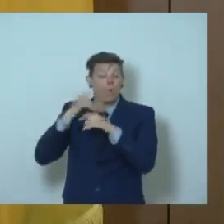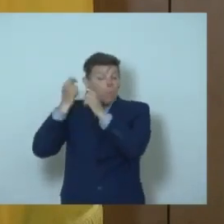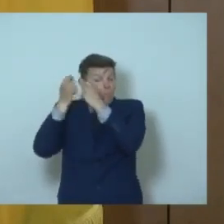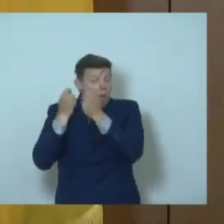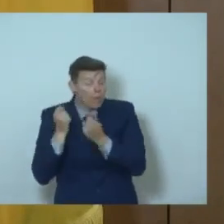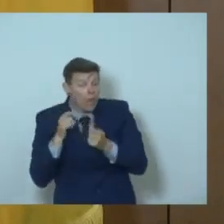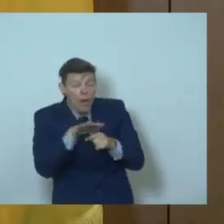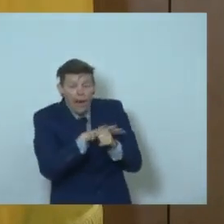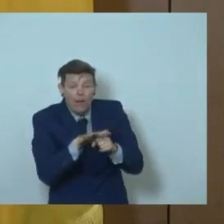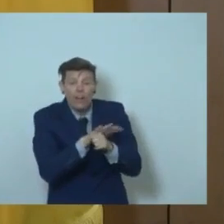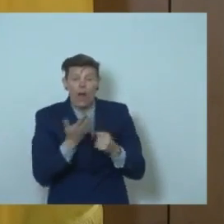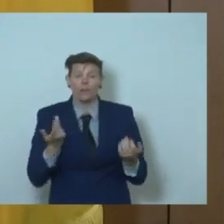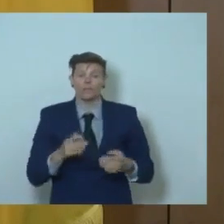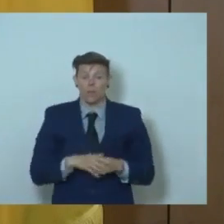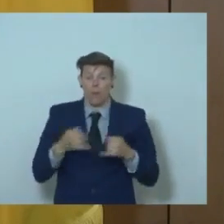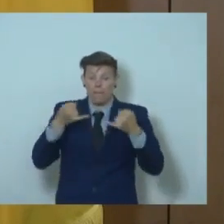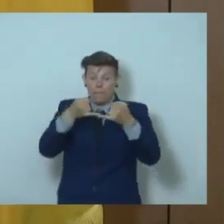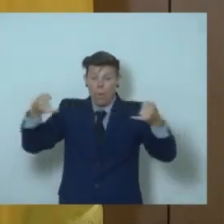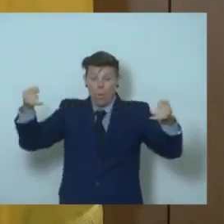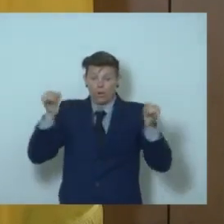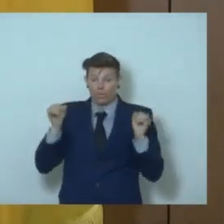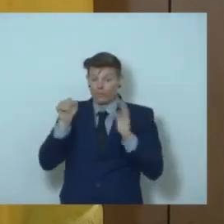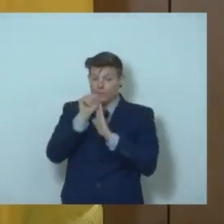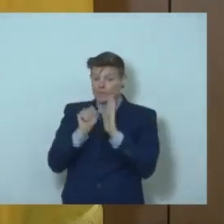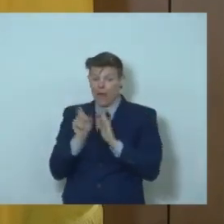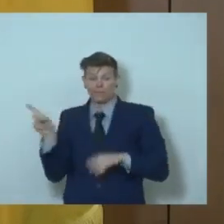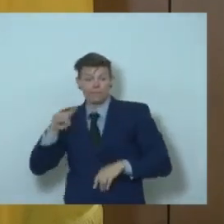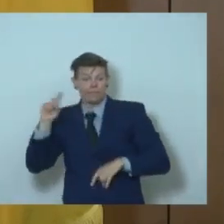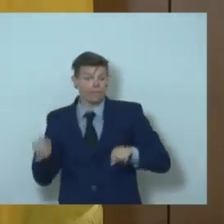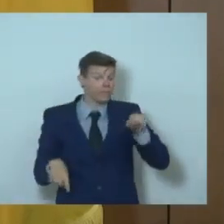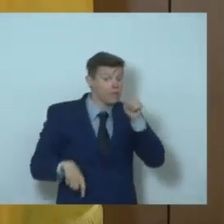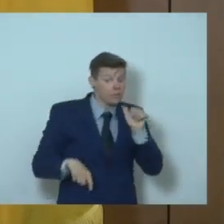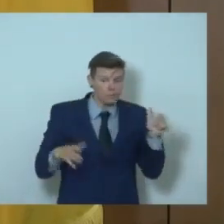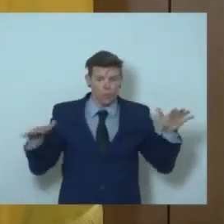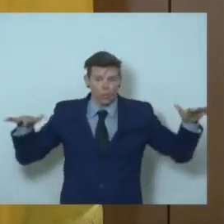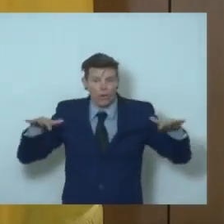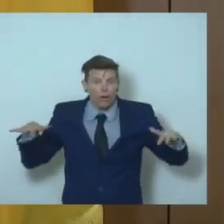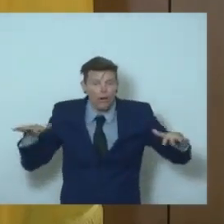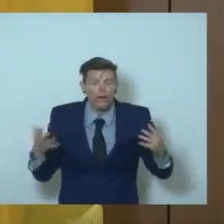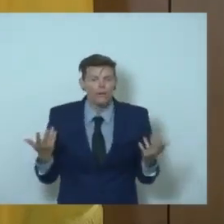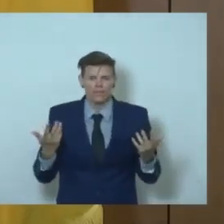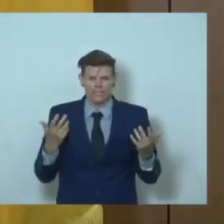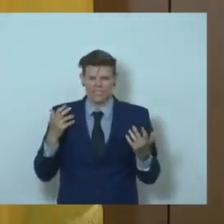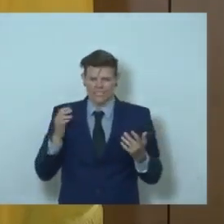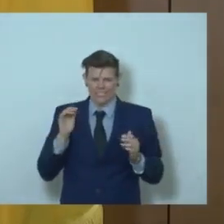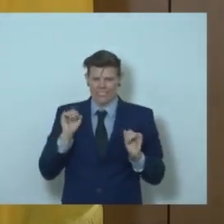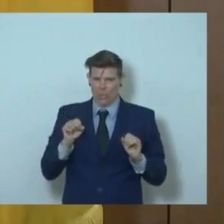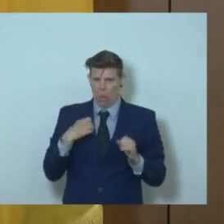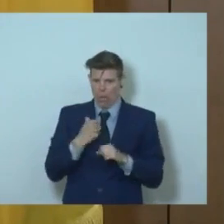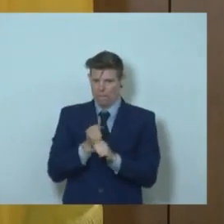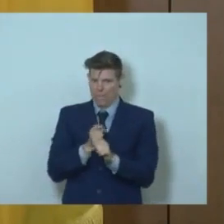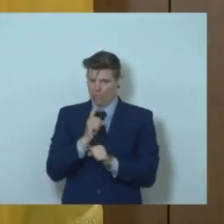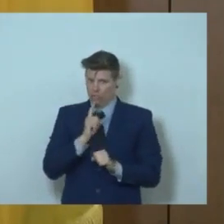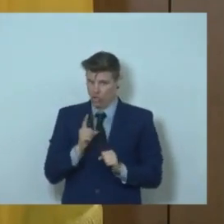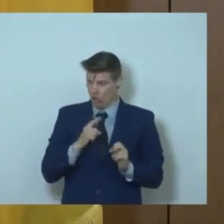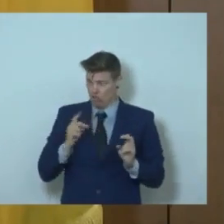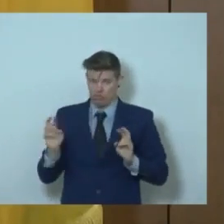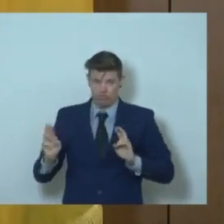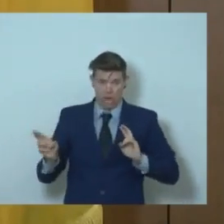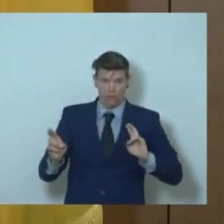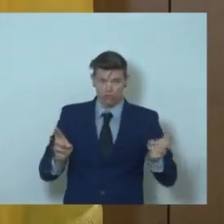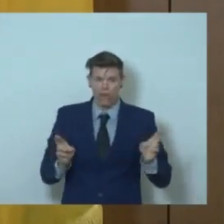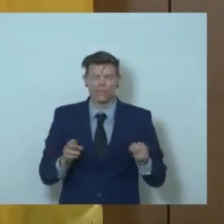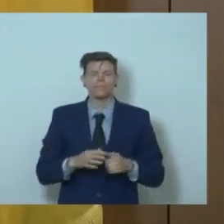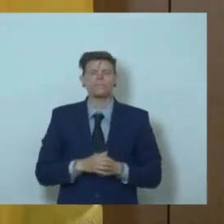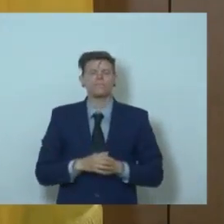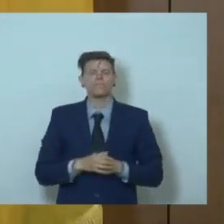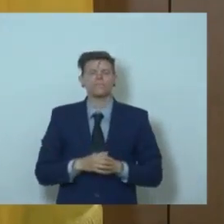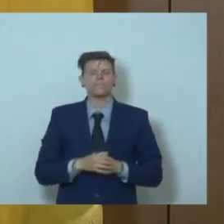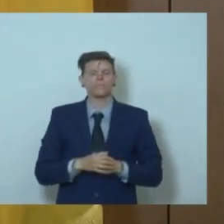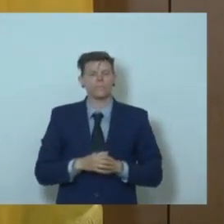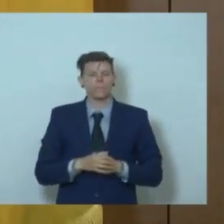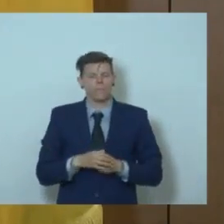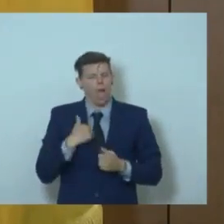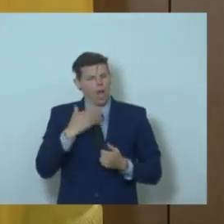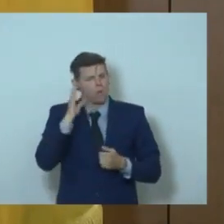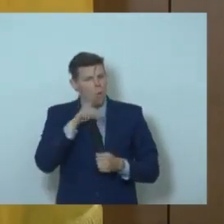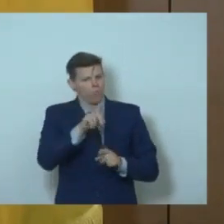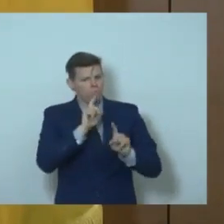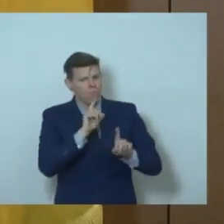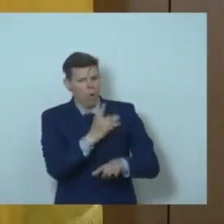COMMUNITIES SOVEREIGN NATIONS WHO WERE REMOTE RURAL ENTITIES BORDER AREAS ALL OF THAT AND SO I’LL MAKE SURE THAT OUR TWO PARTNERS ARE GETTING READY SO I GET ASKED THIS QUESTION A LOT